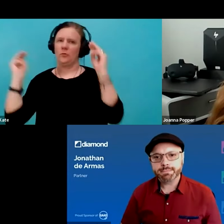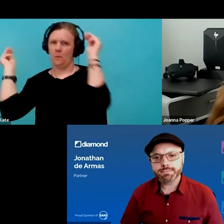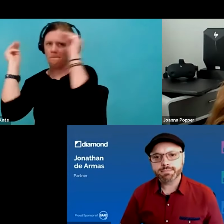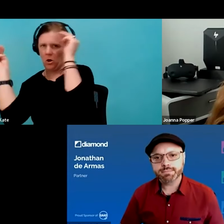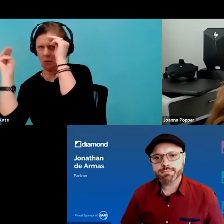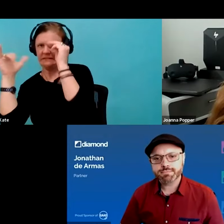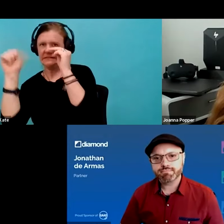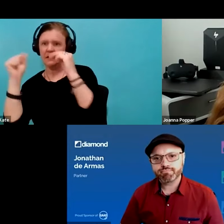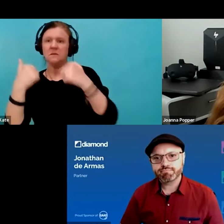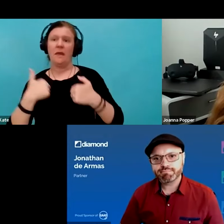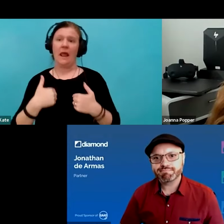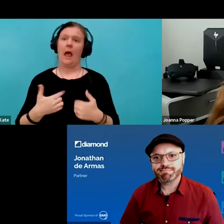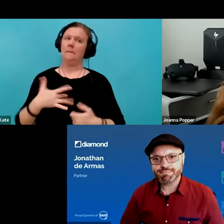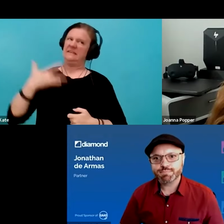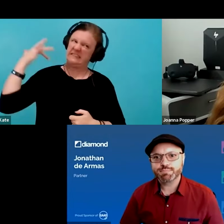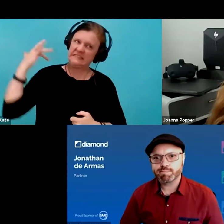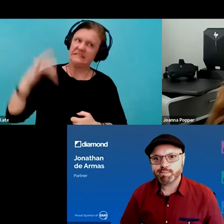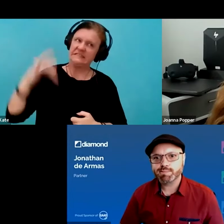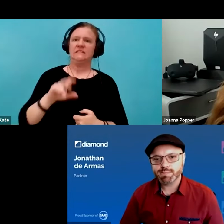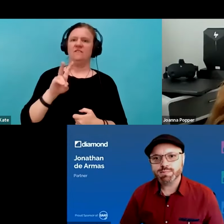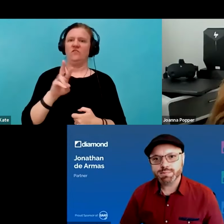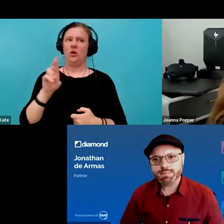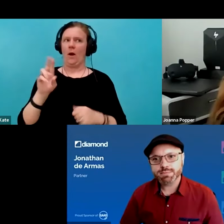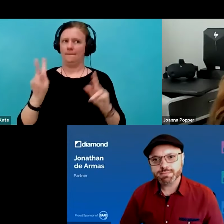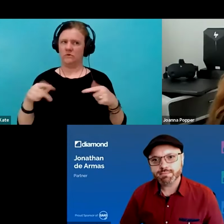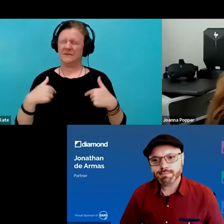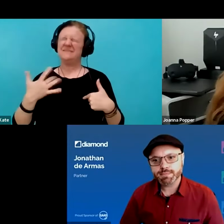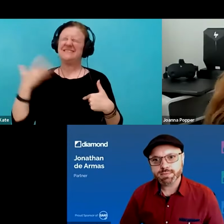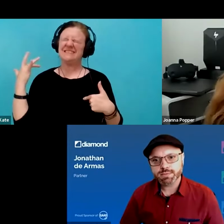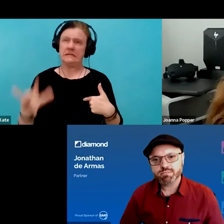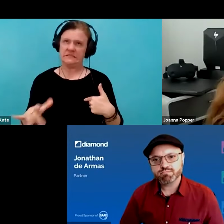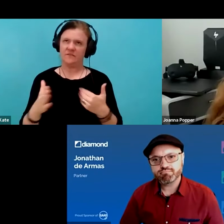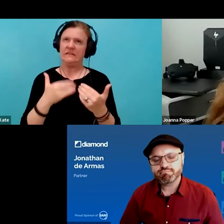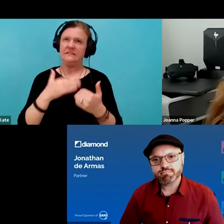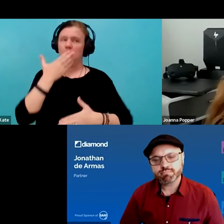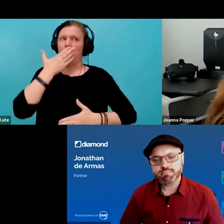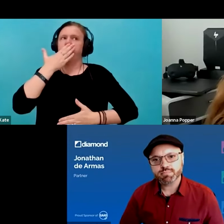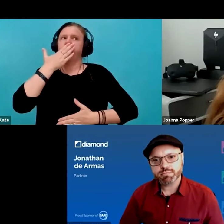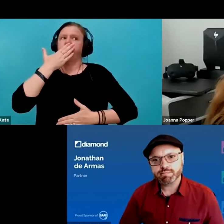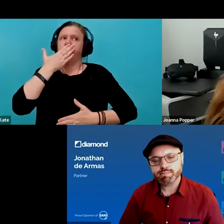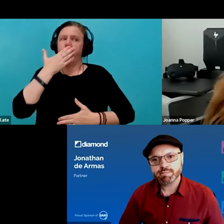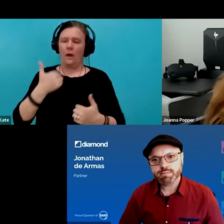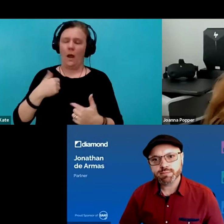Christina Heller: Very sensitive VR users And so I will only do experiences that